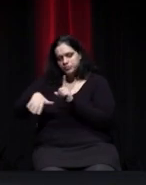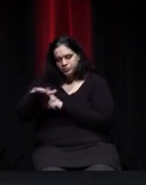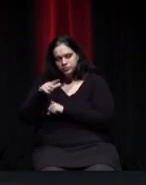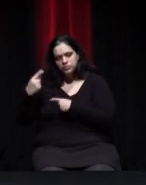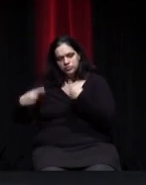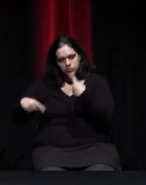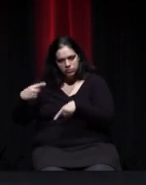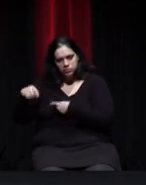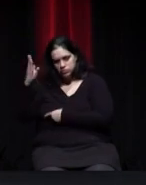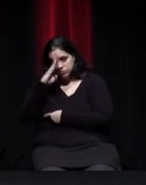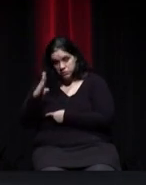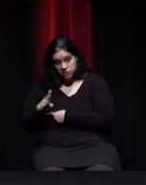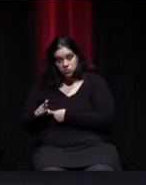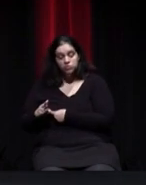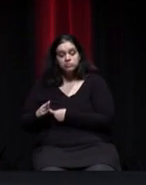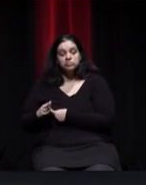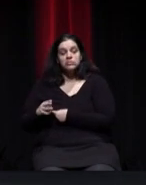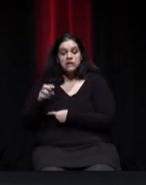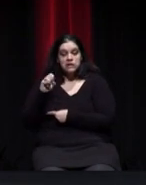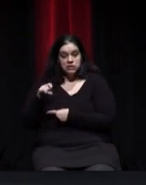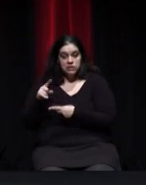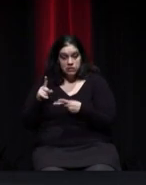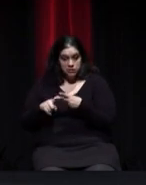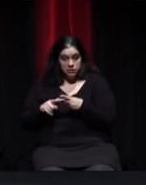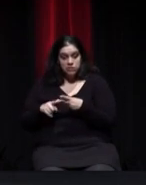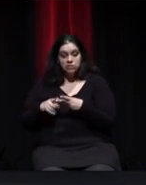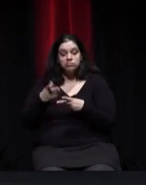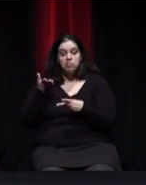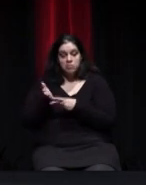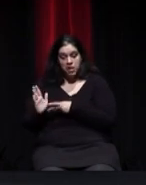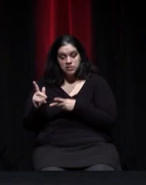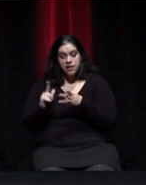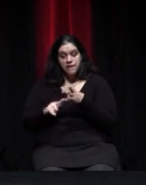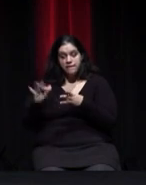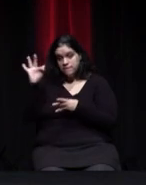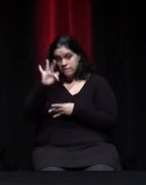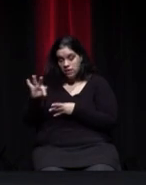If you went to college, you'd received a bonus,